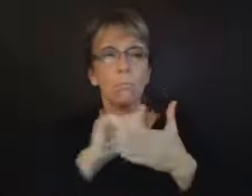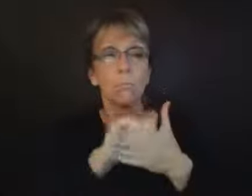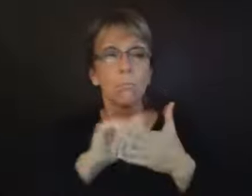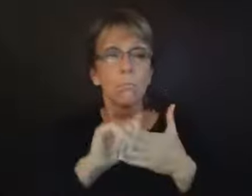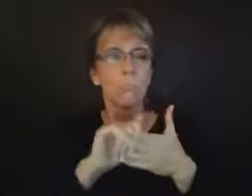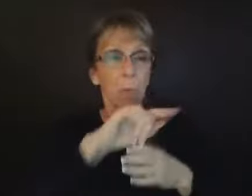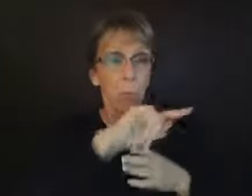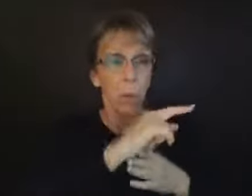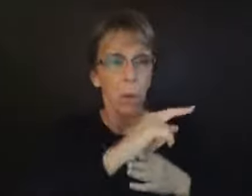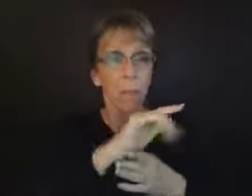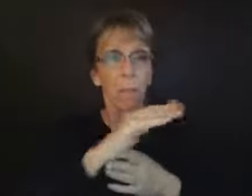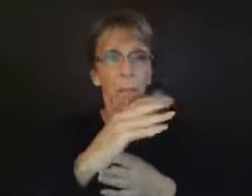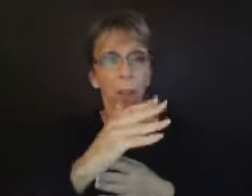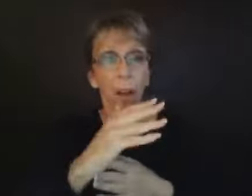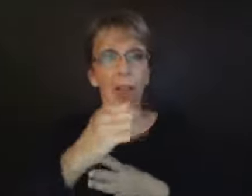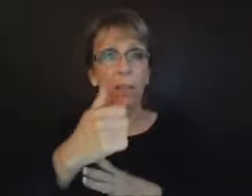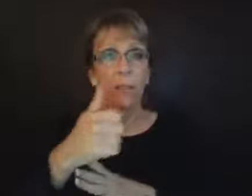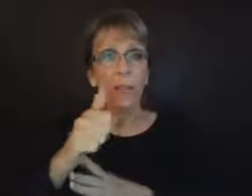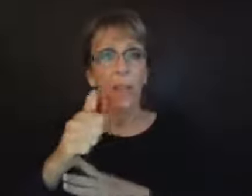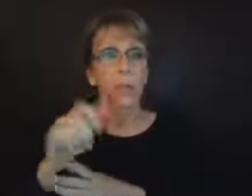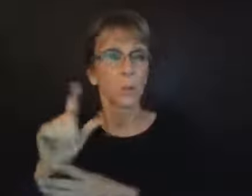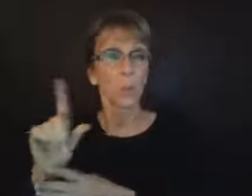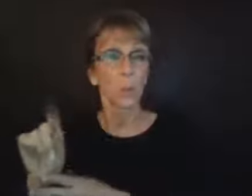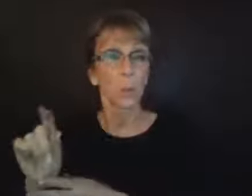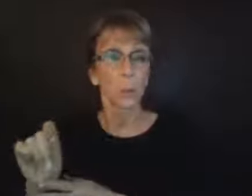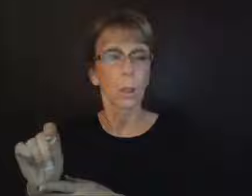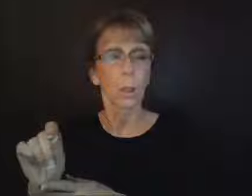bills - $1, $5. $10, $20 -